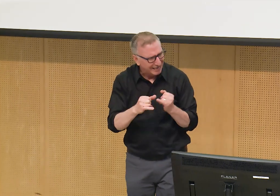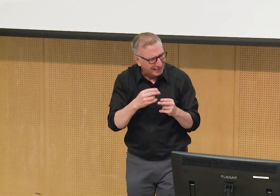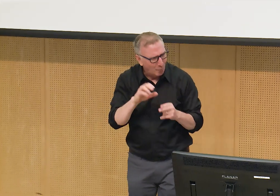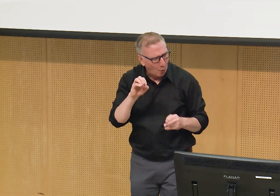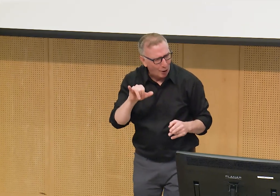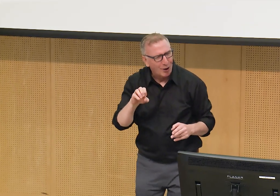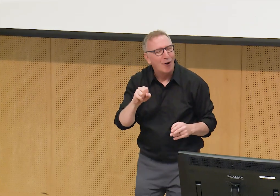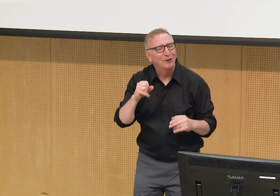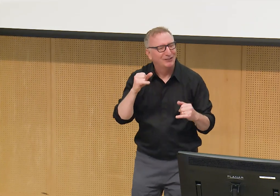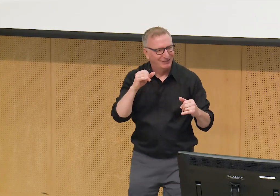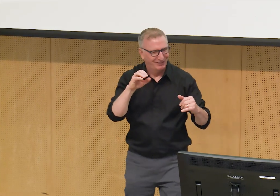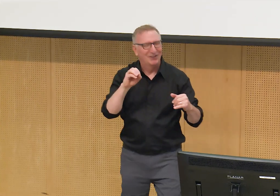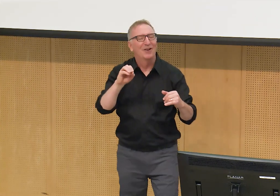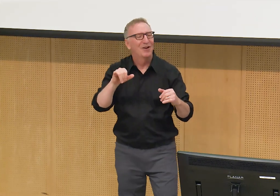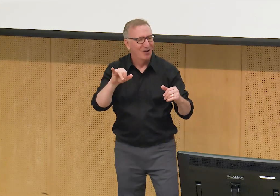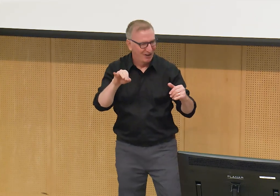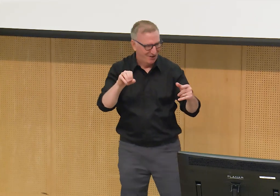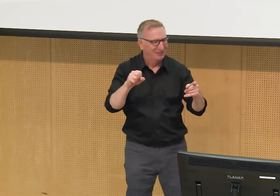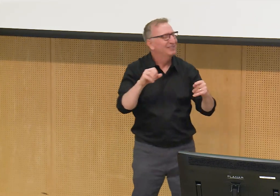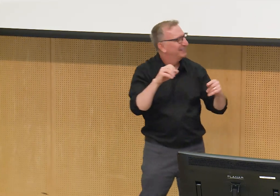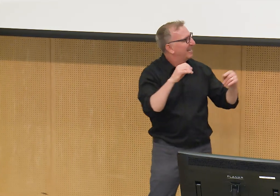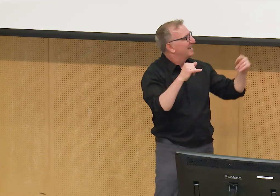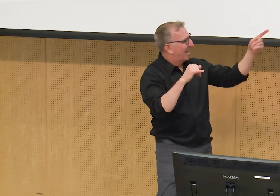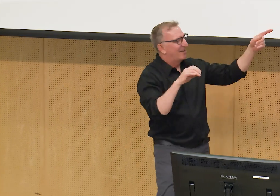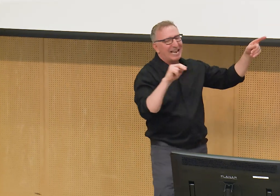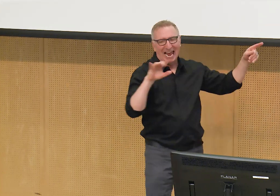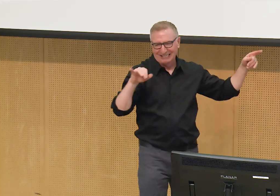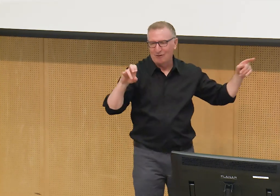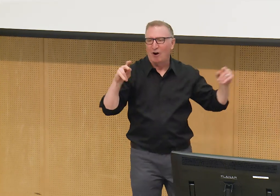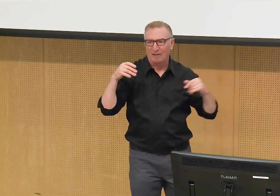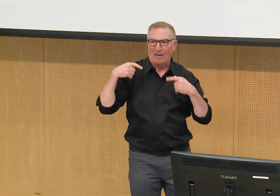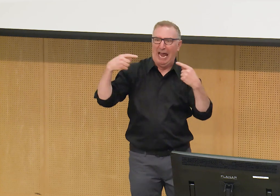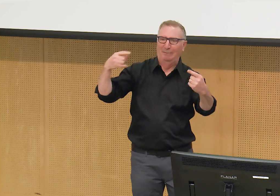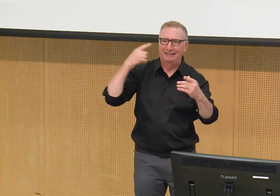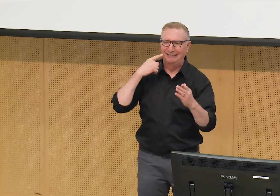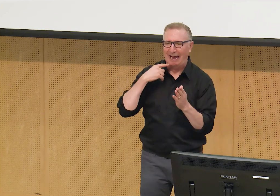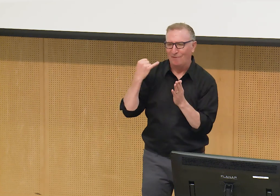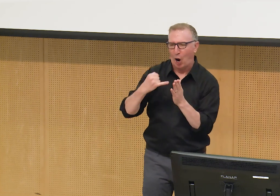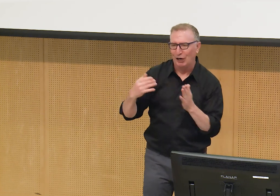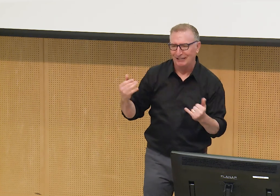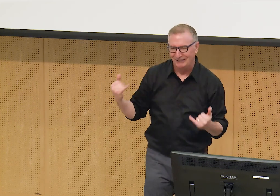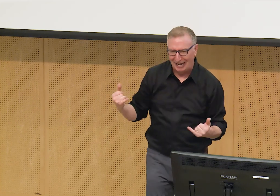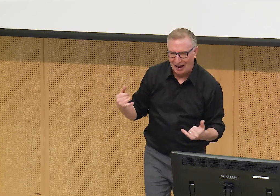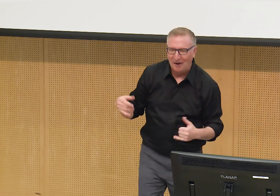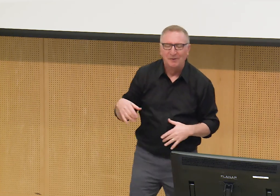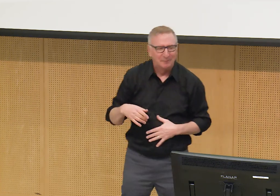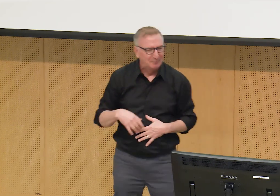I forget what her last name was before she got married but that's Nancy Rourke, a famous Deaf artist,